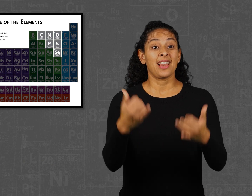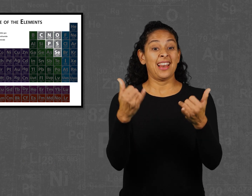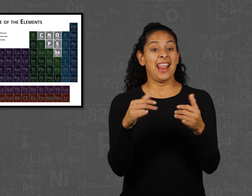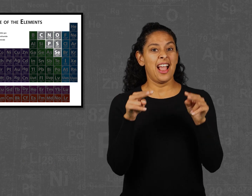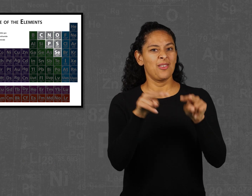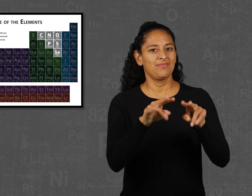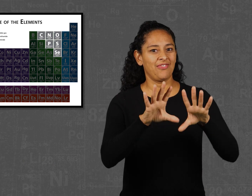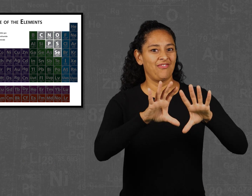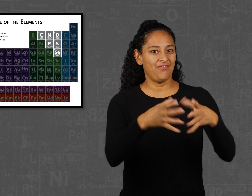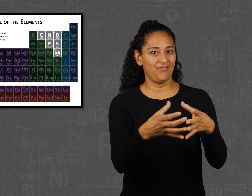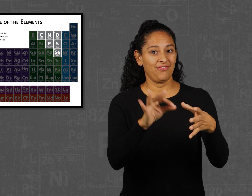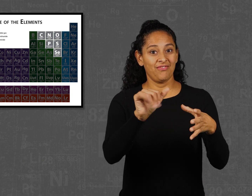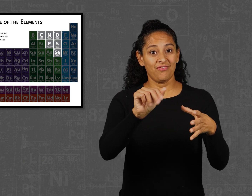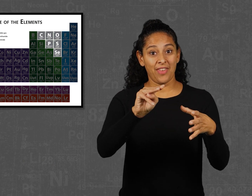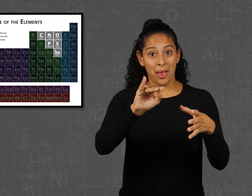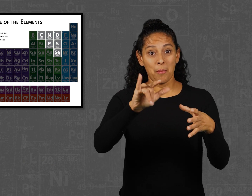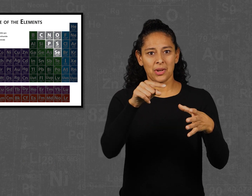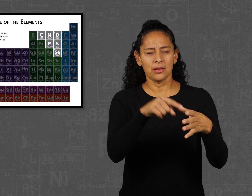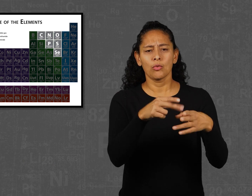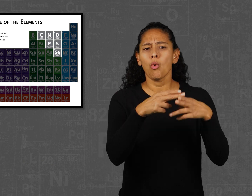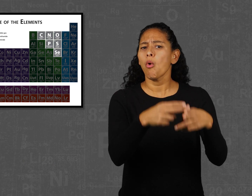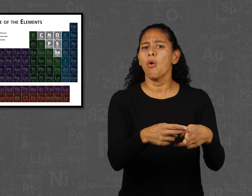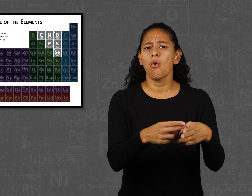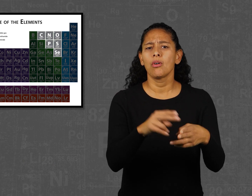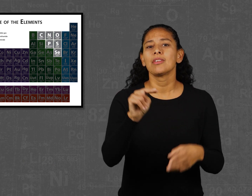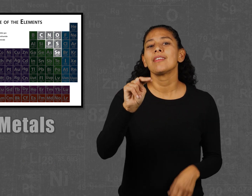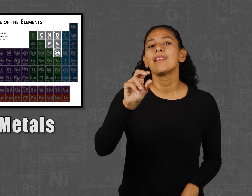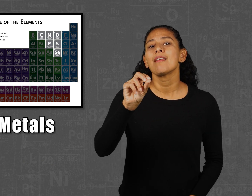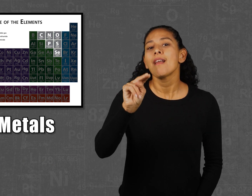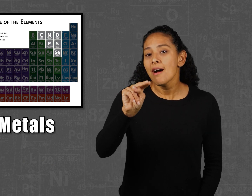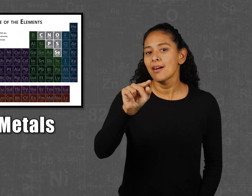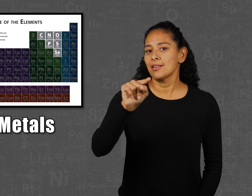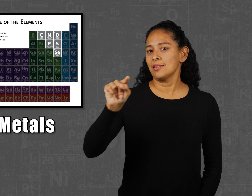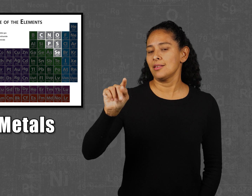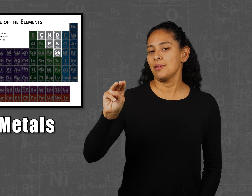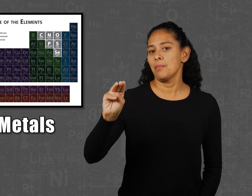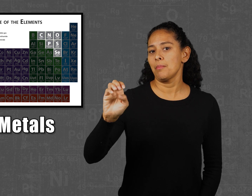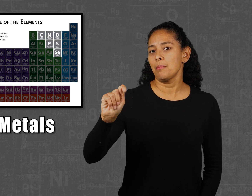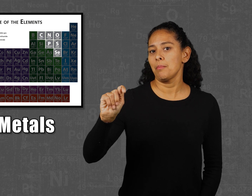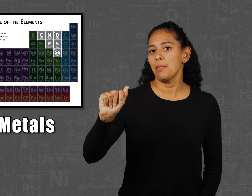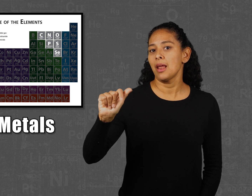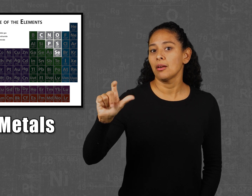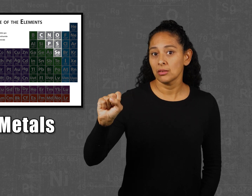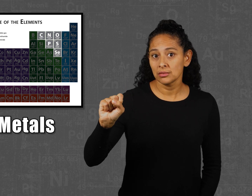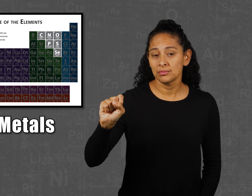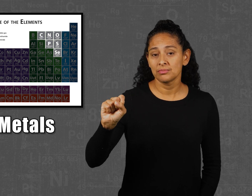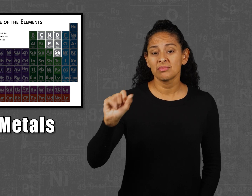Now we have a family called non-metals.